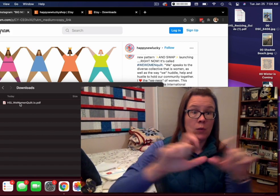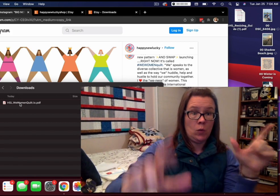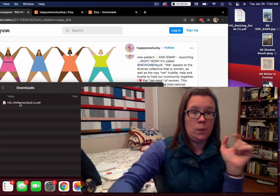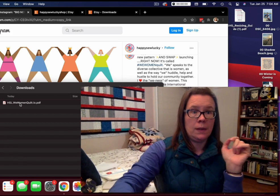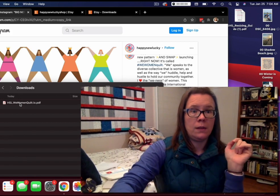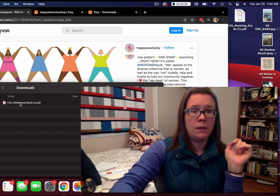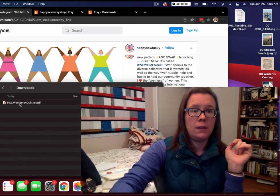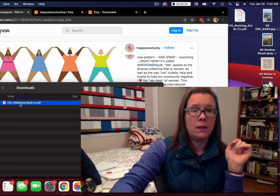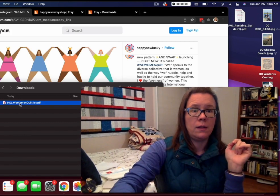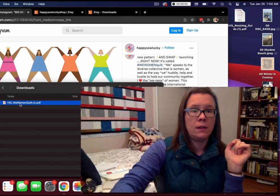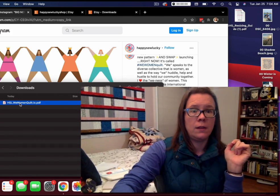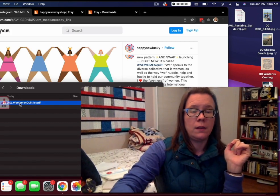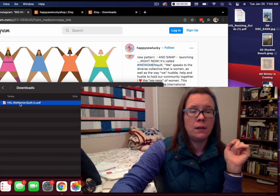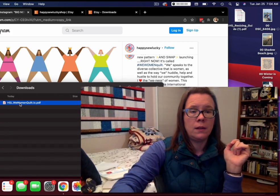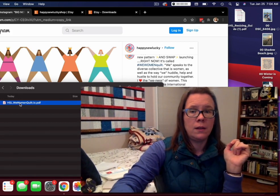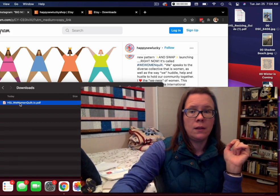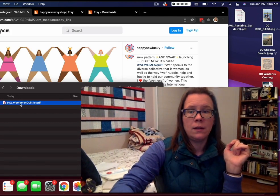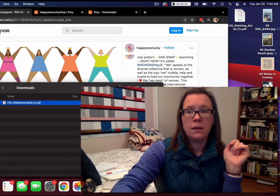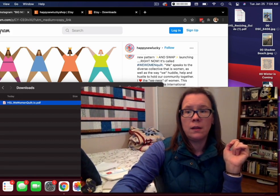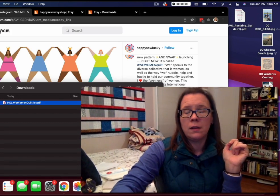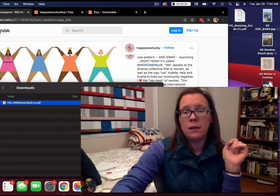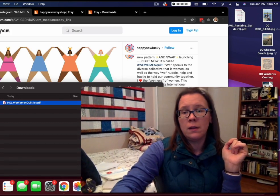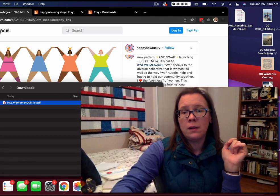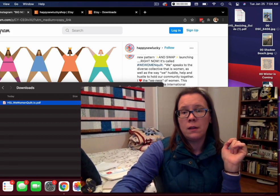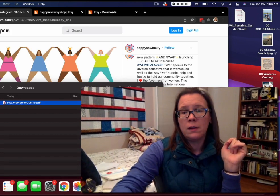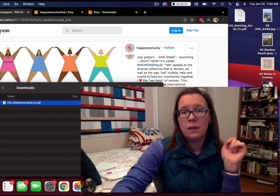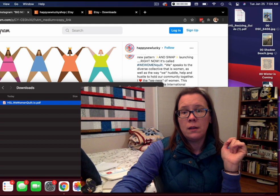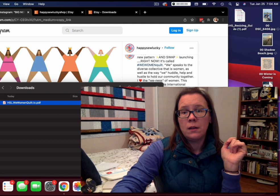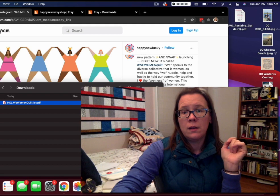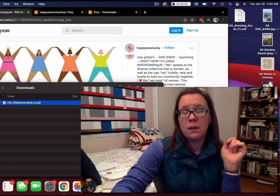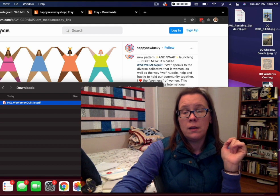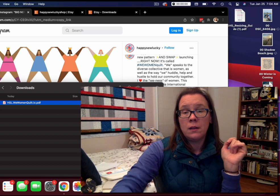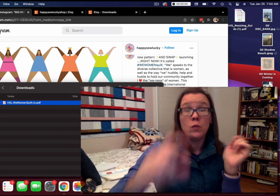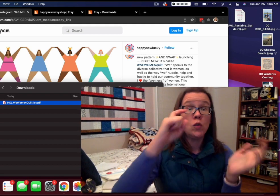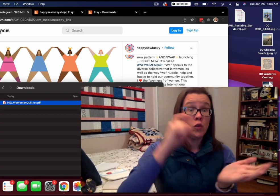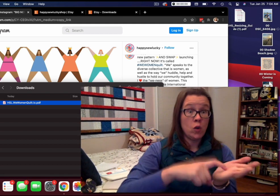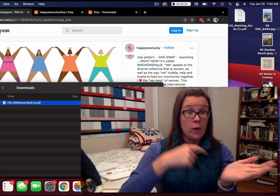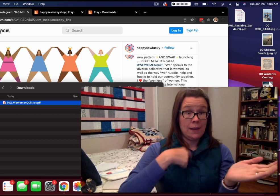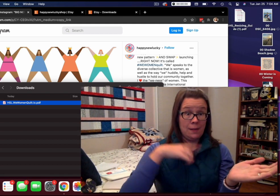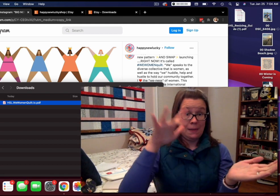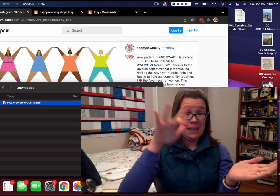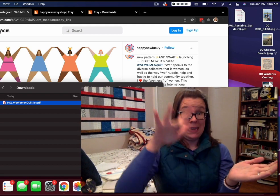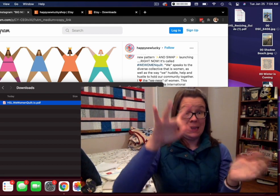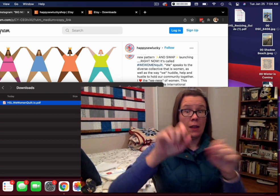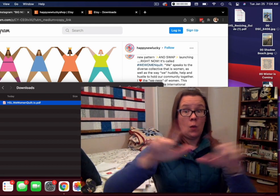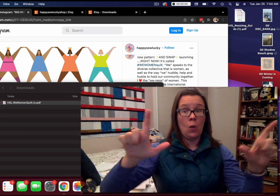Um right now my file is in my downloads folder, so it's easy for me to find and just open it up.